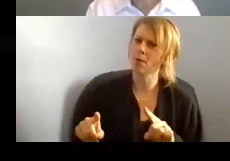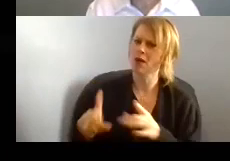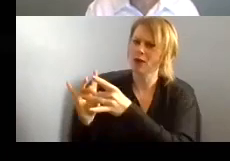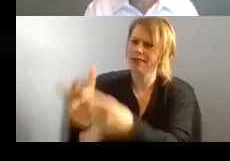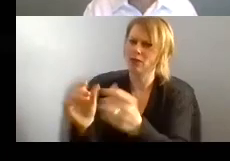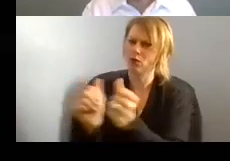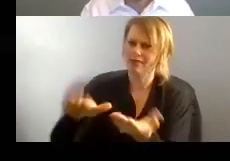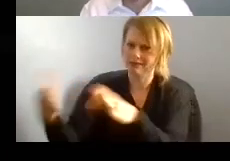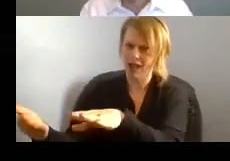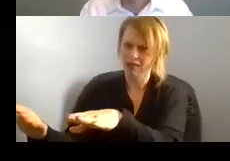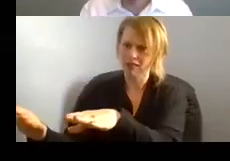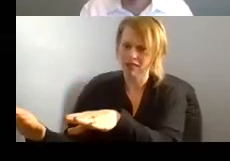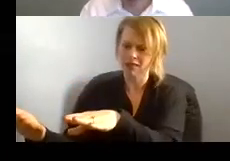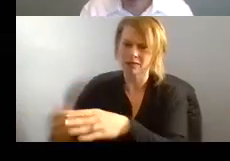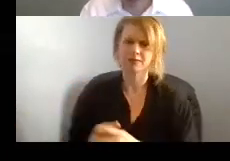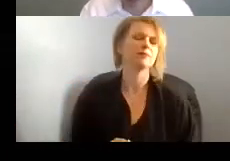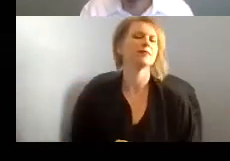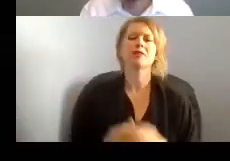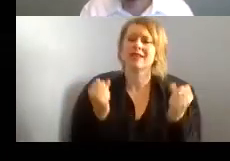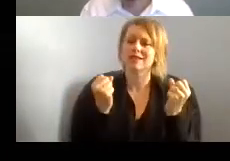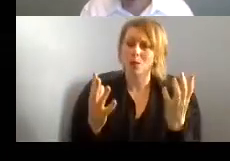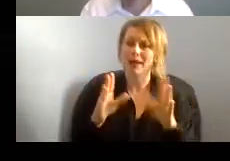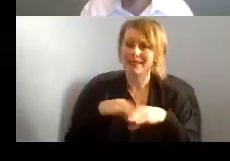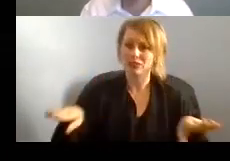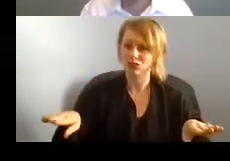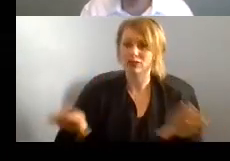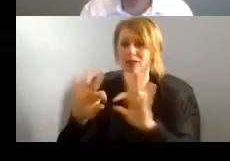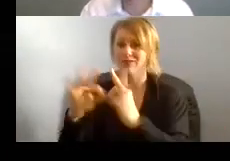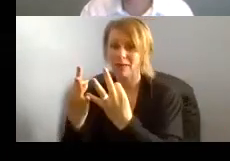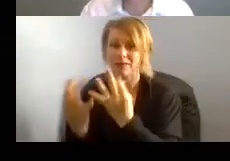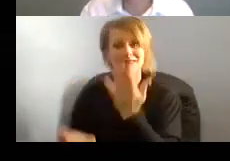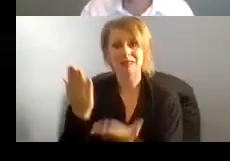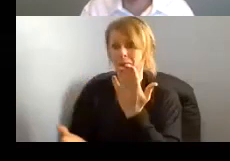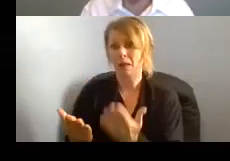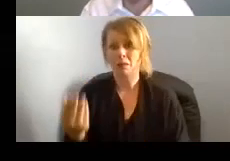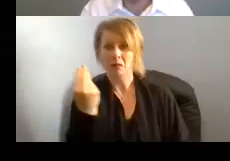But many children and their families may not notify the school when the child does experience a death.